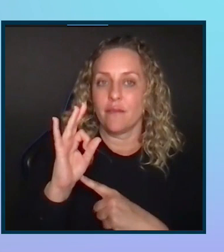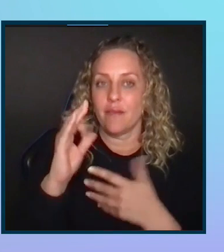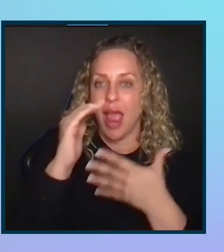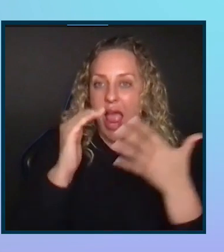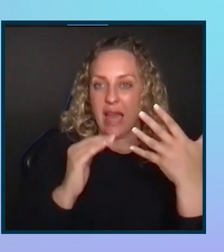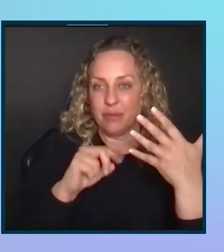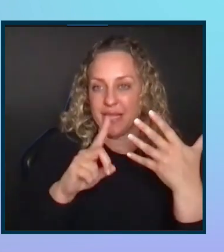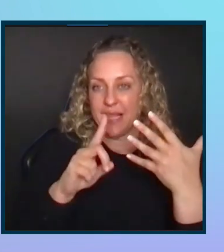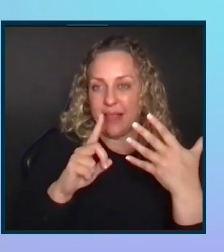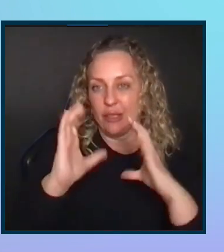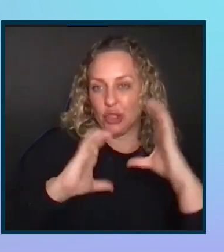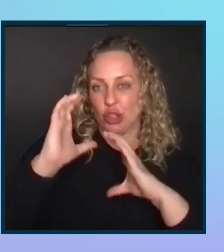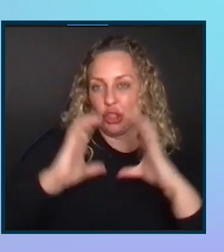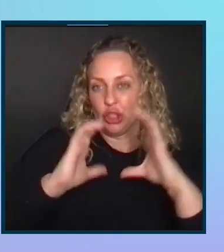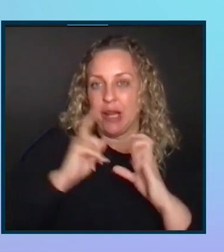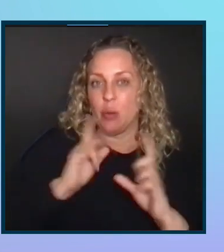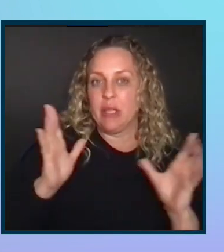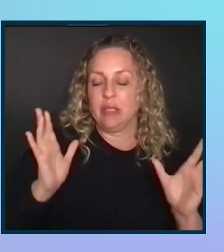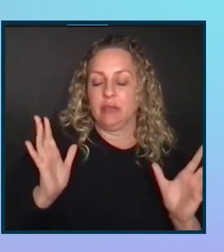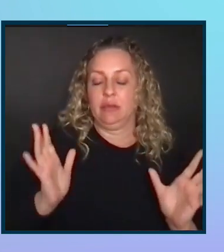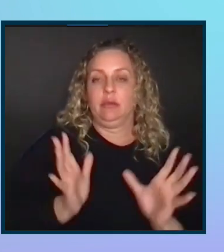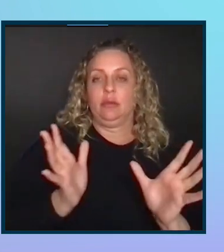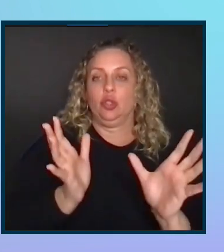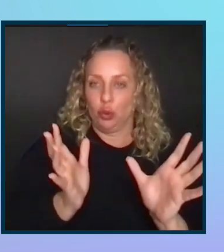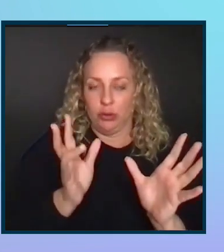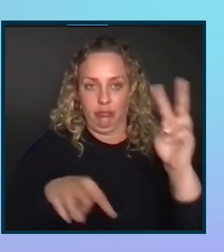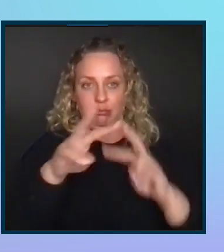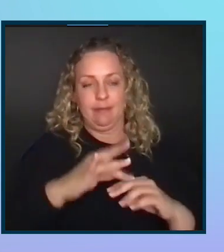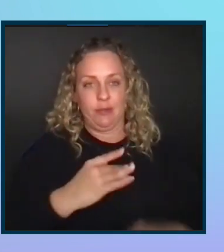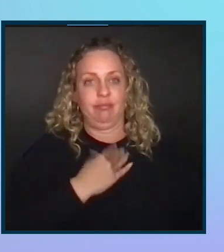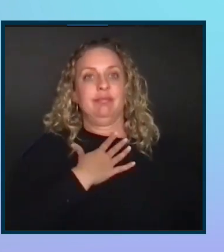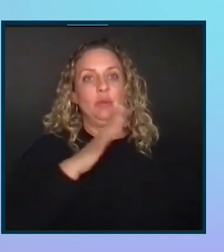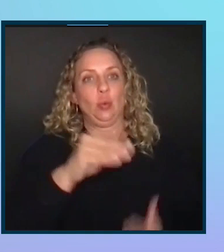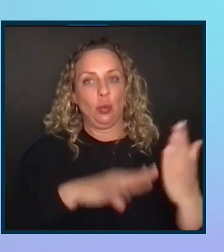that a lot of people were encouraged by seeing those student projects that you showed us.